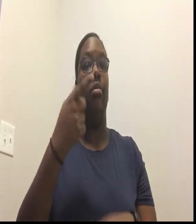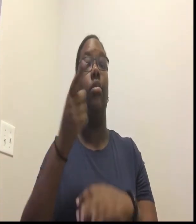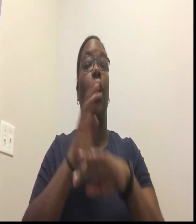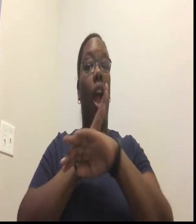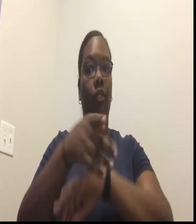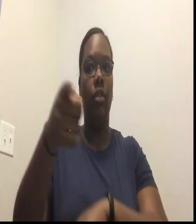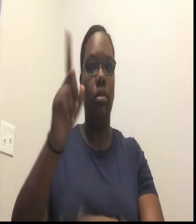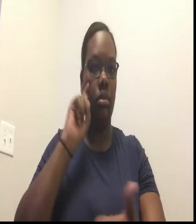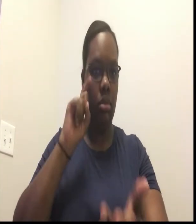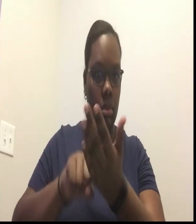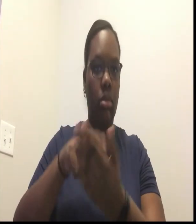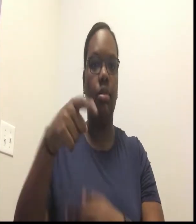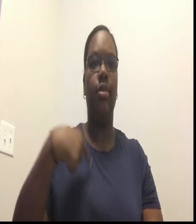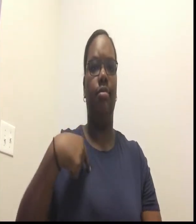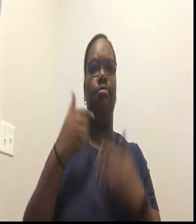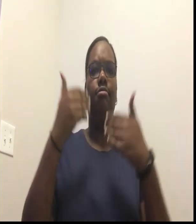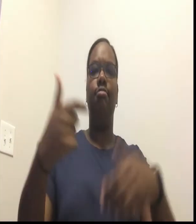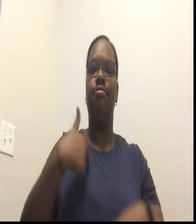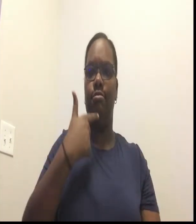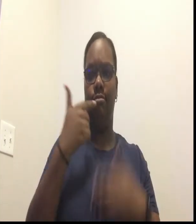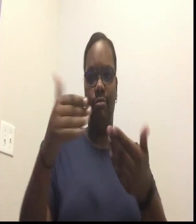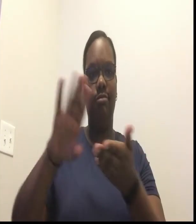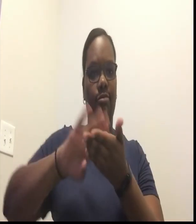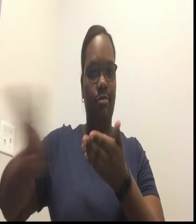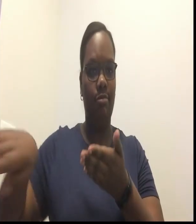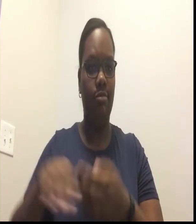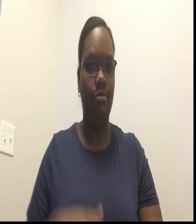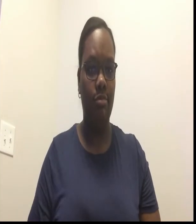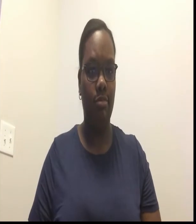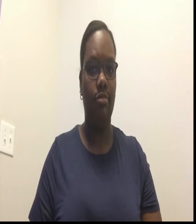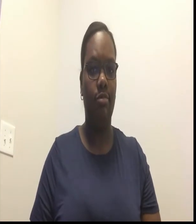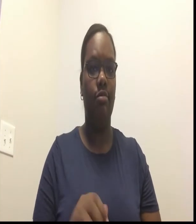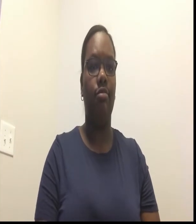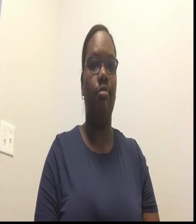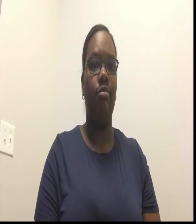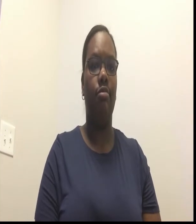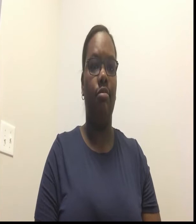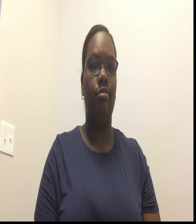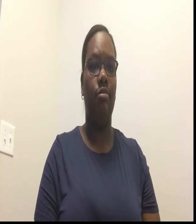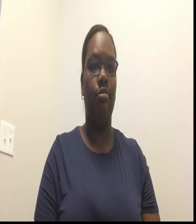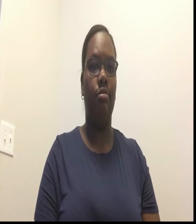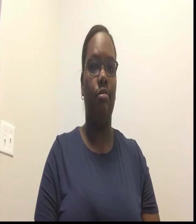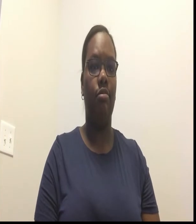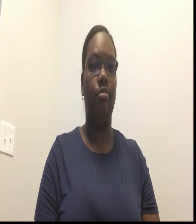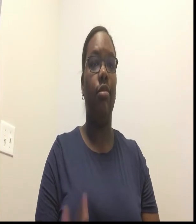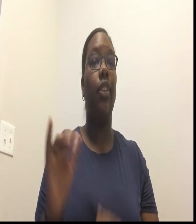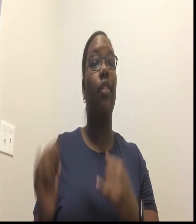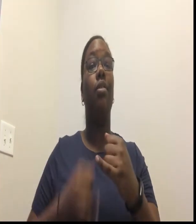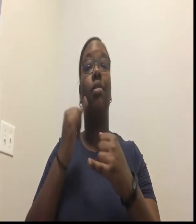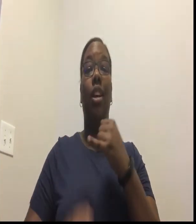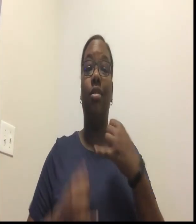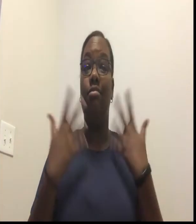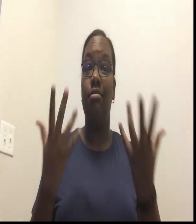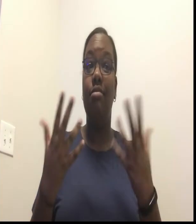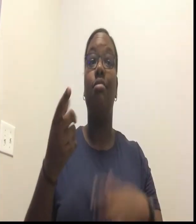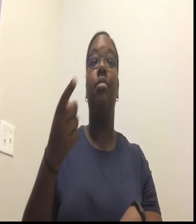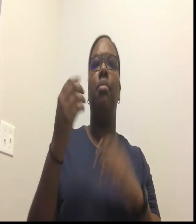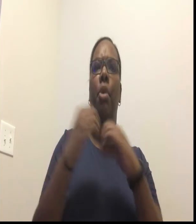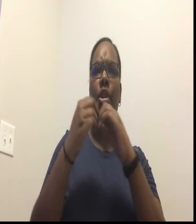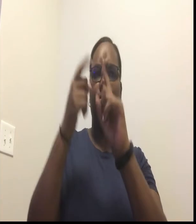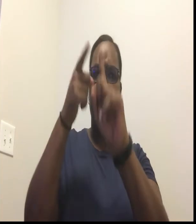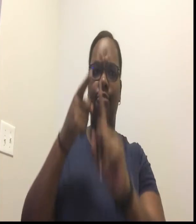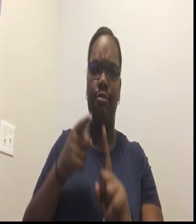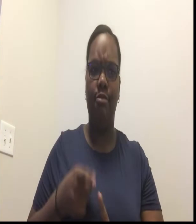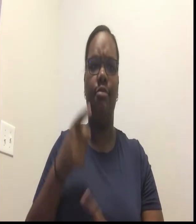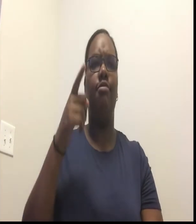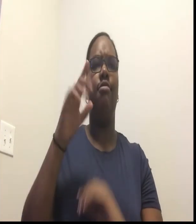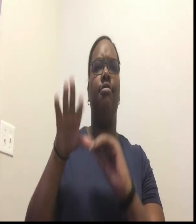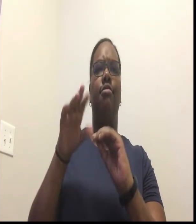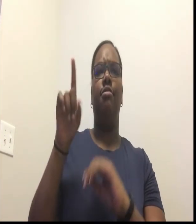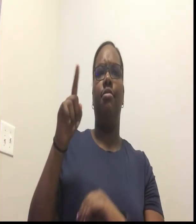and finally here's some more point of order, point of parliamentary